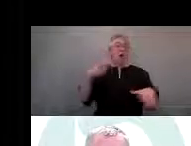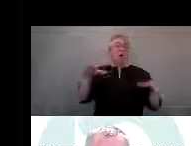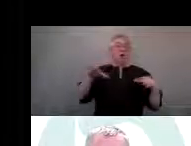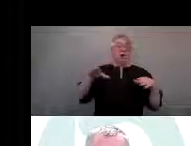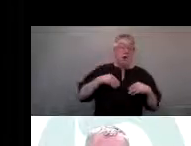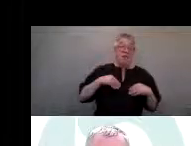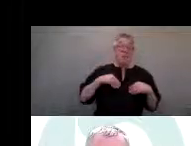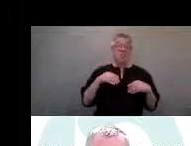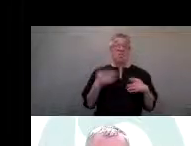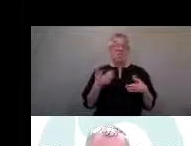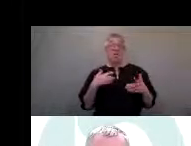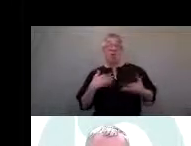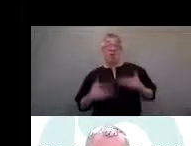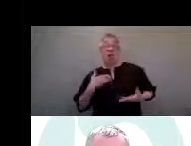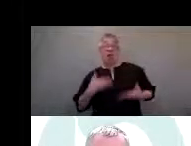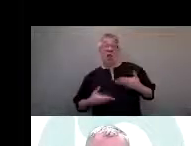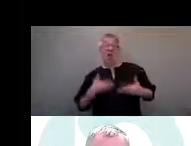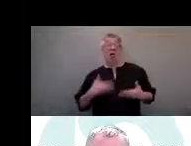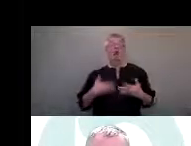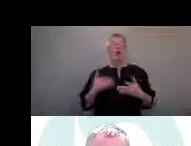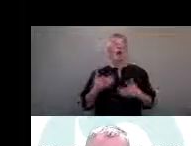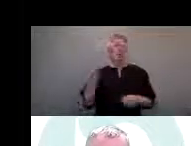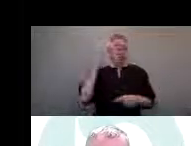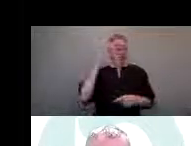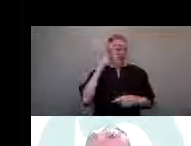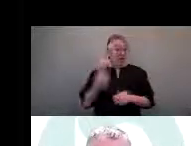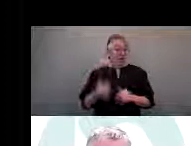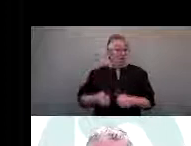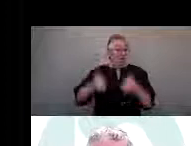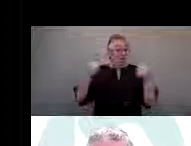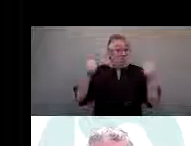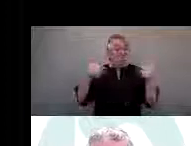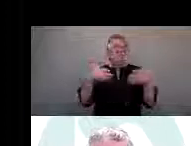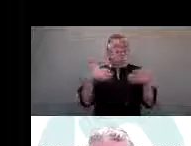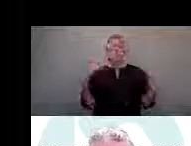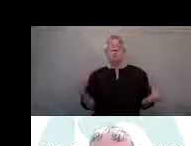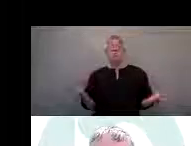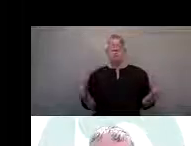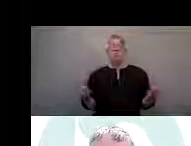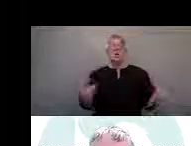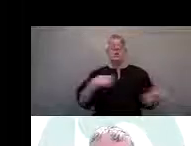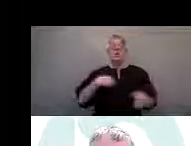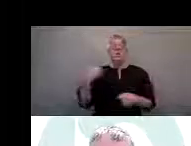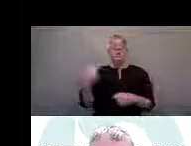acceptance, impact of hearing loss on individual, will go through my implantation and situation in Slovenia, and the conclusion